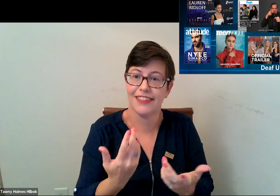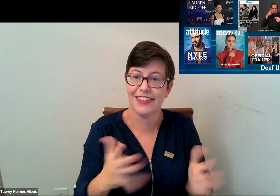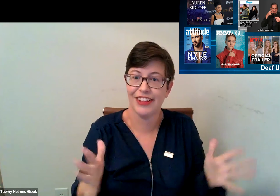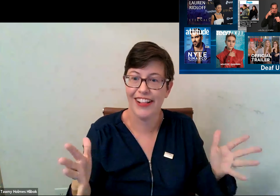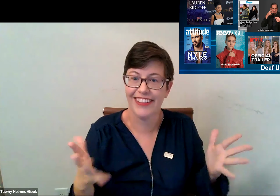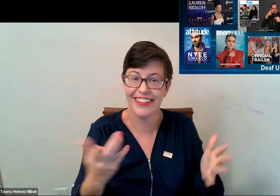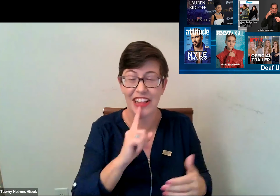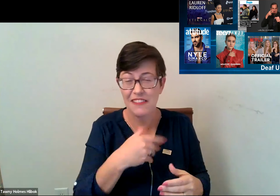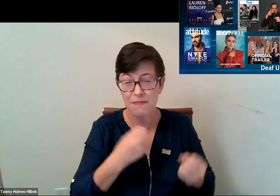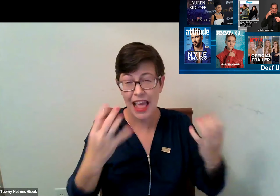and especially.